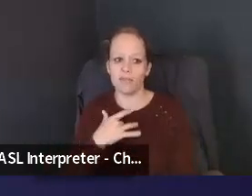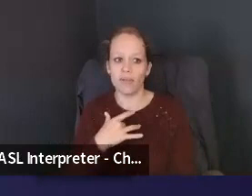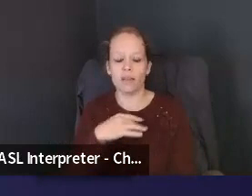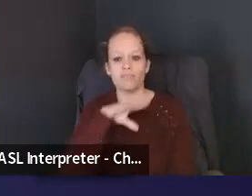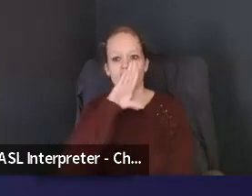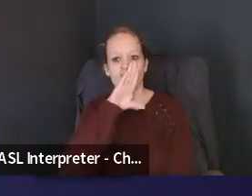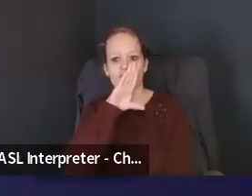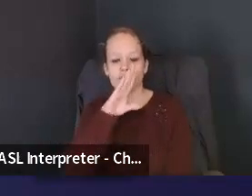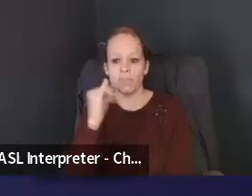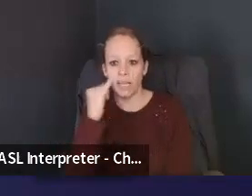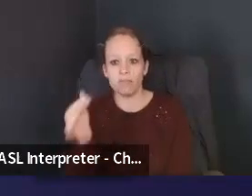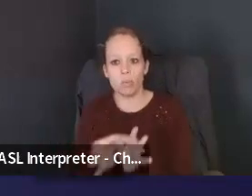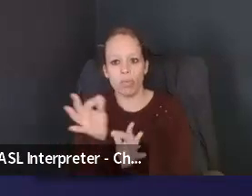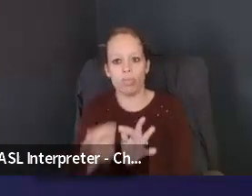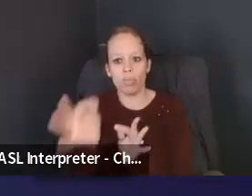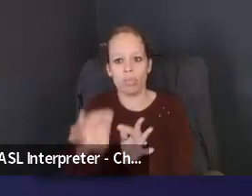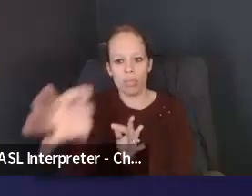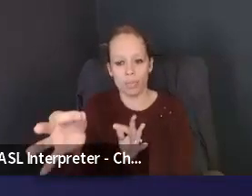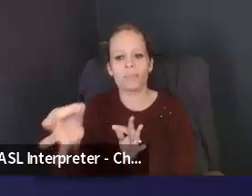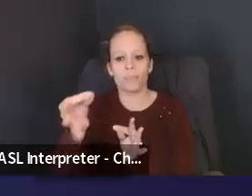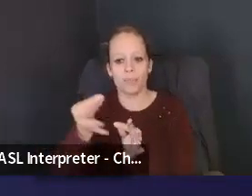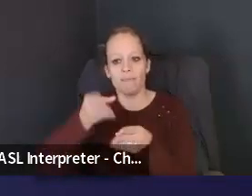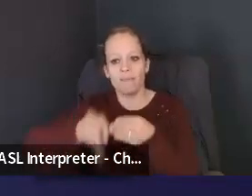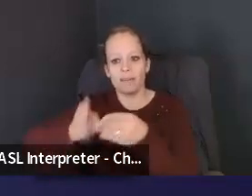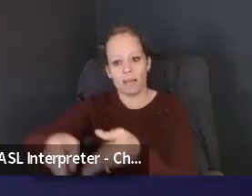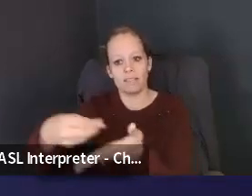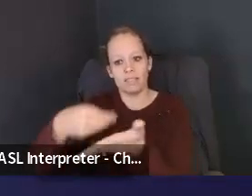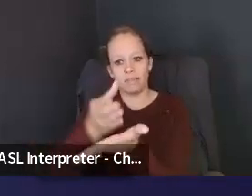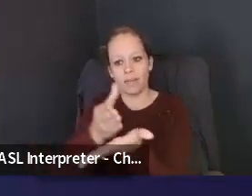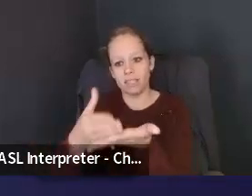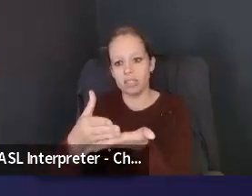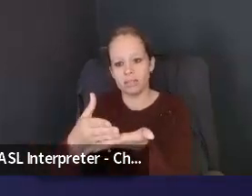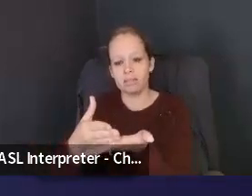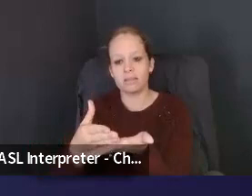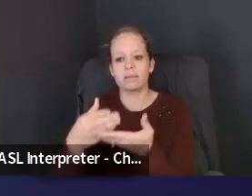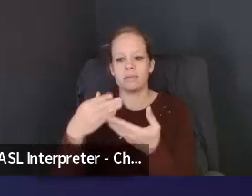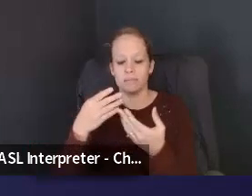wait too long on getting the budget, finalizing the budget, making sure that this is what it needs